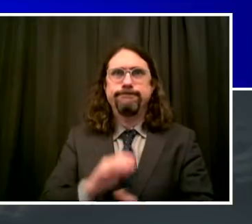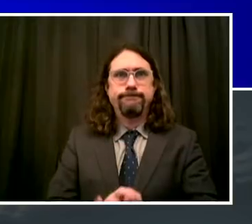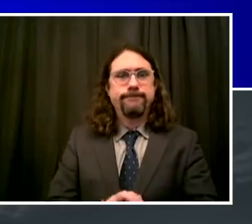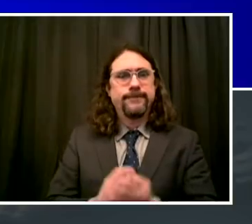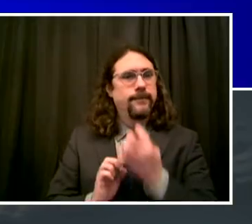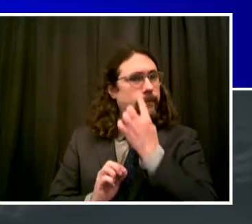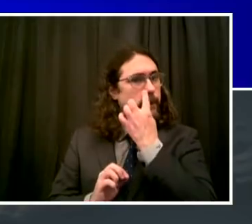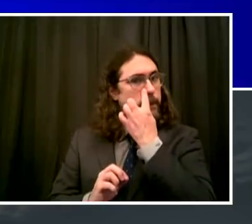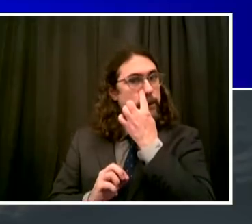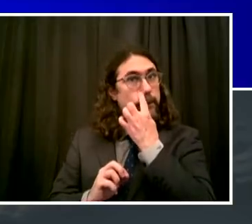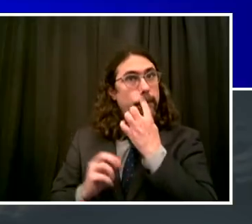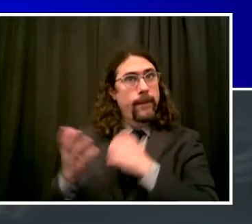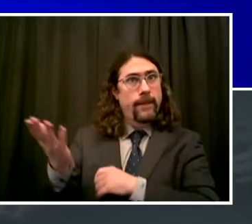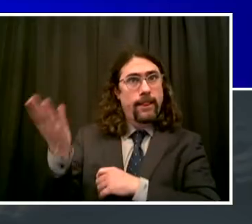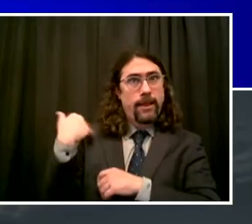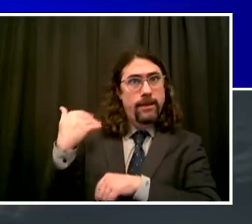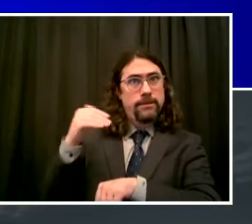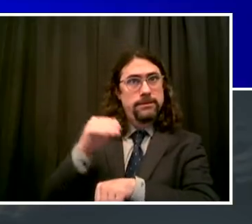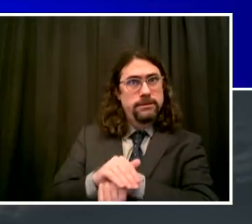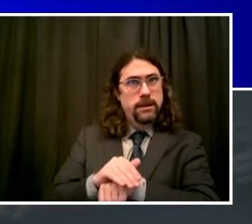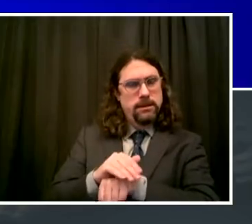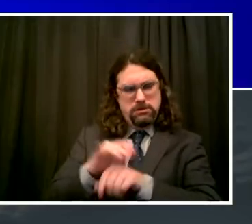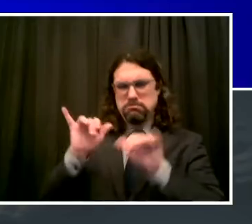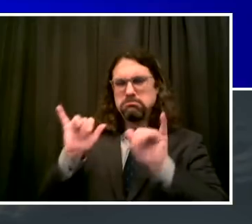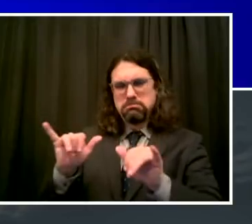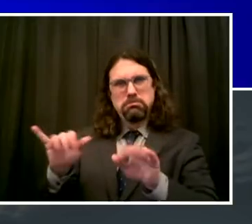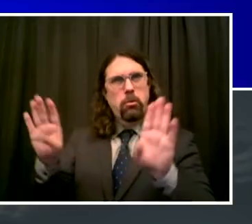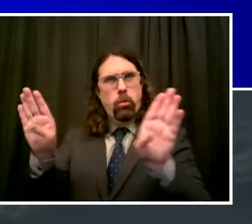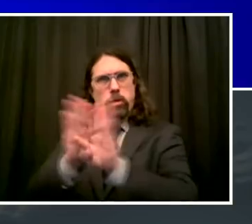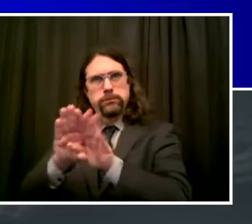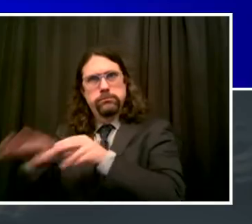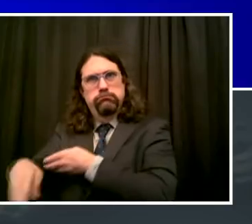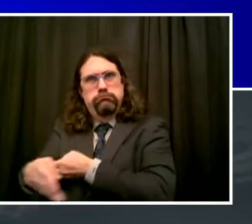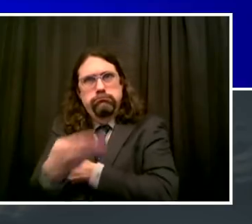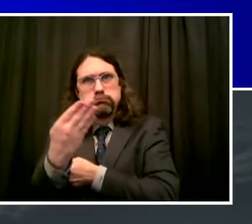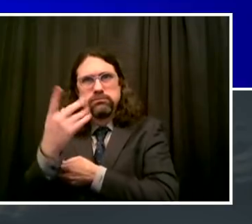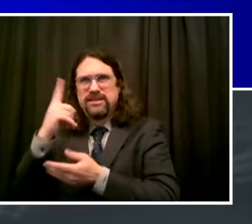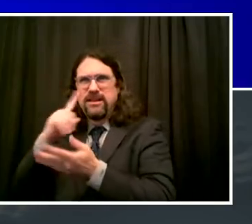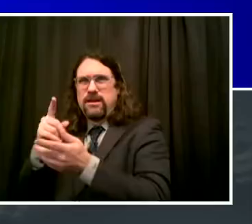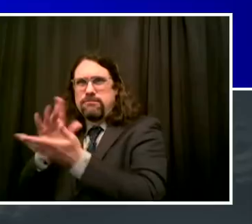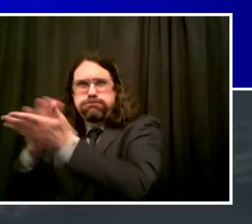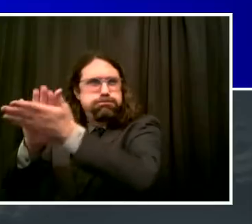DE AND POWERFUL. LAST NIGHT WHEN THE SUBWAY SHUT DOWN FOR